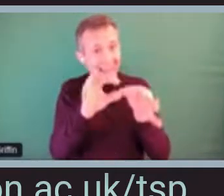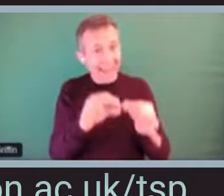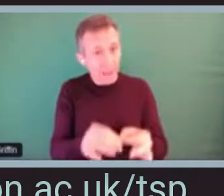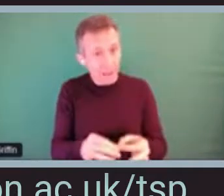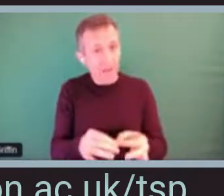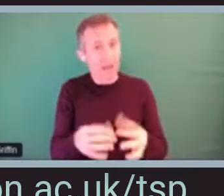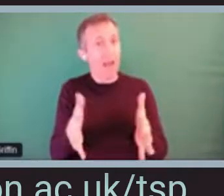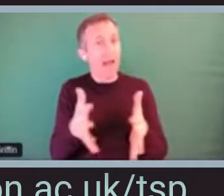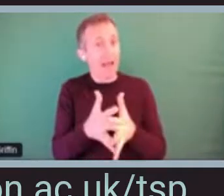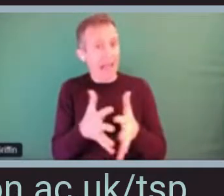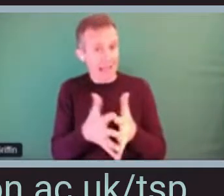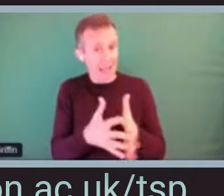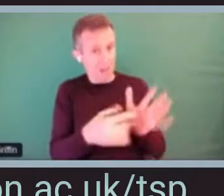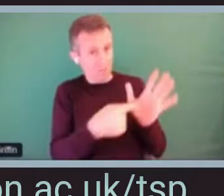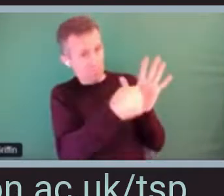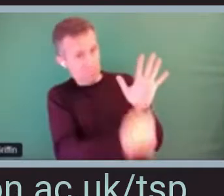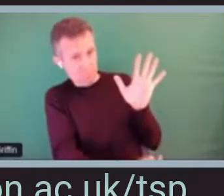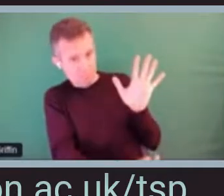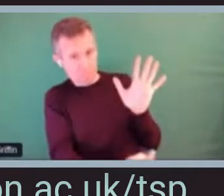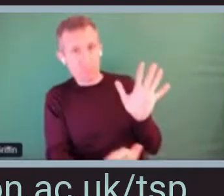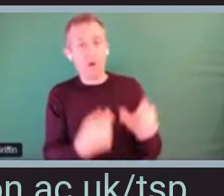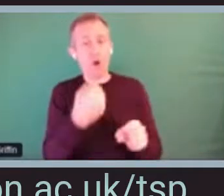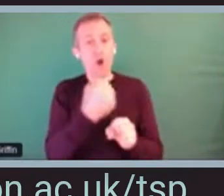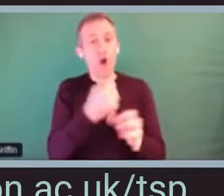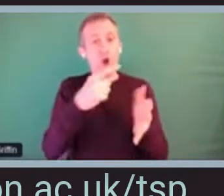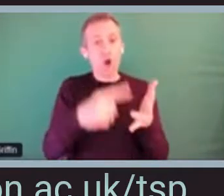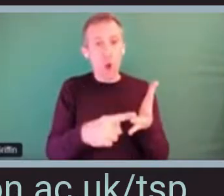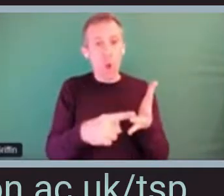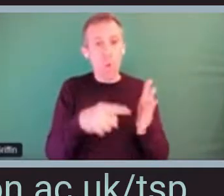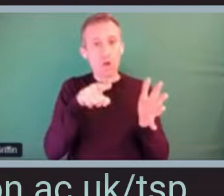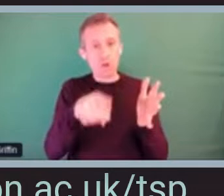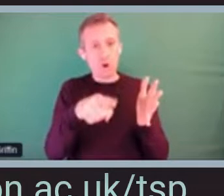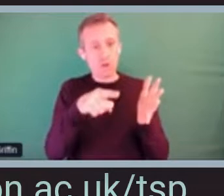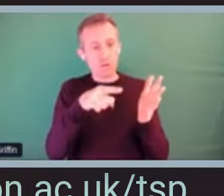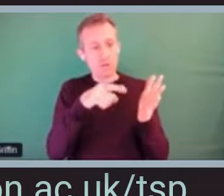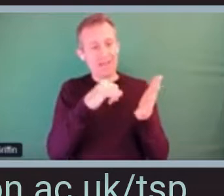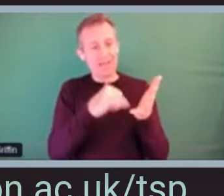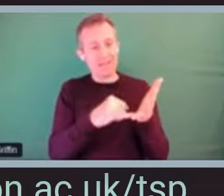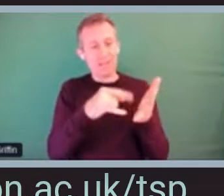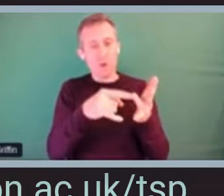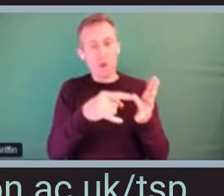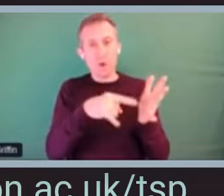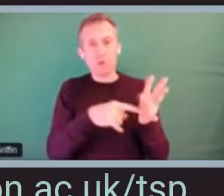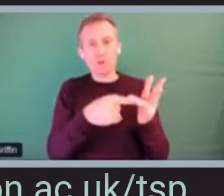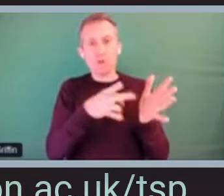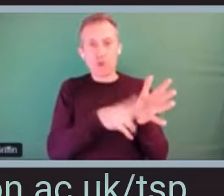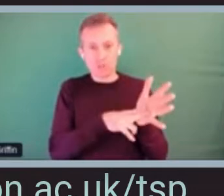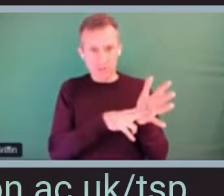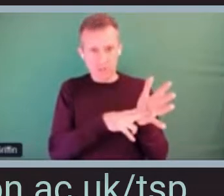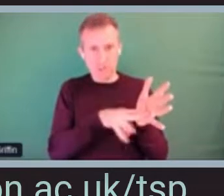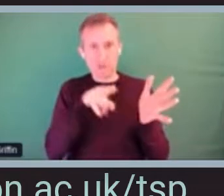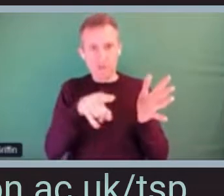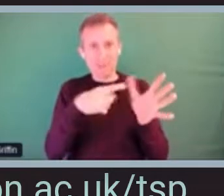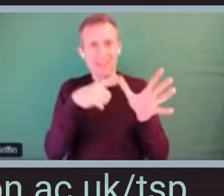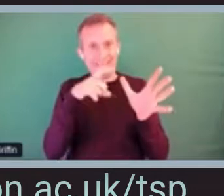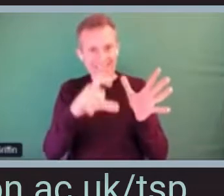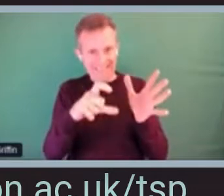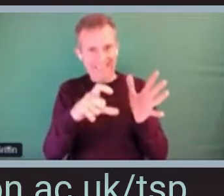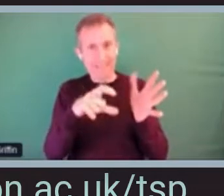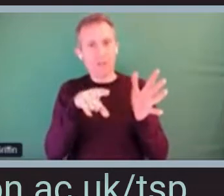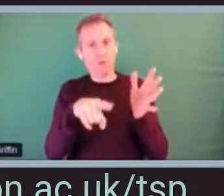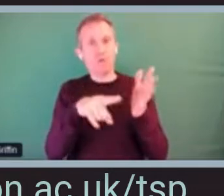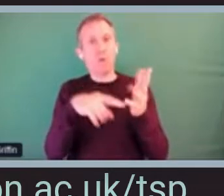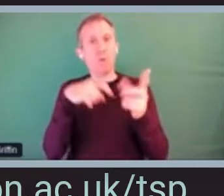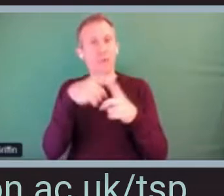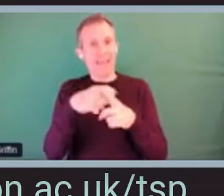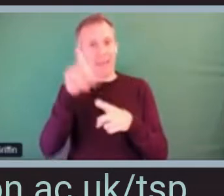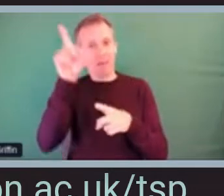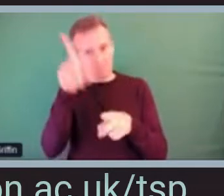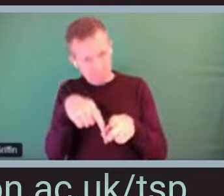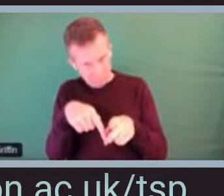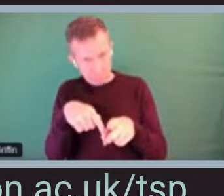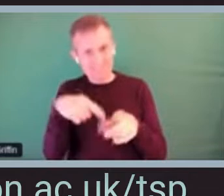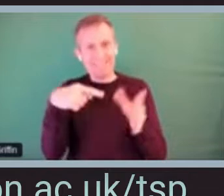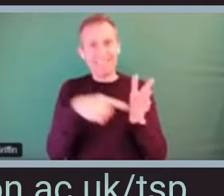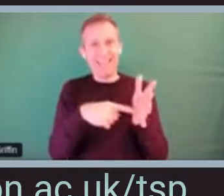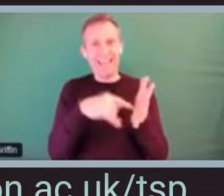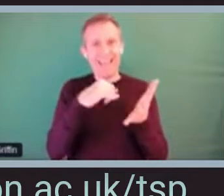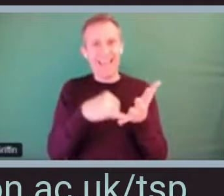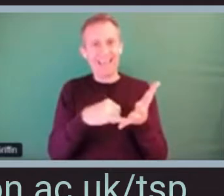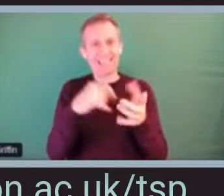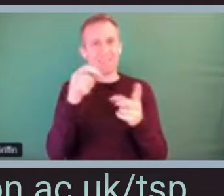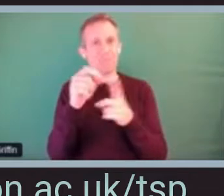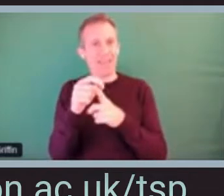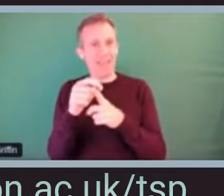You can reach it at this address: go.soton.ac.uk/tsp